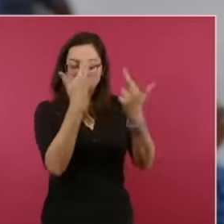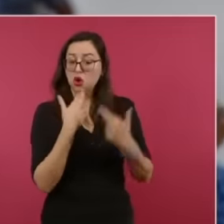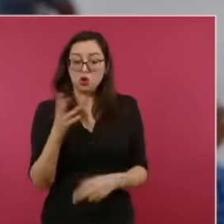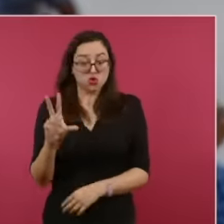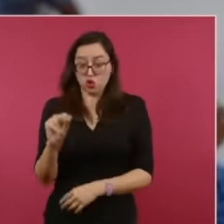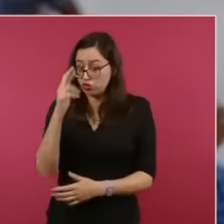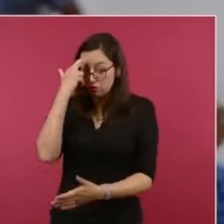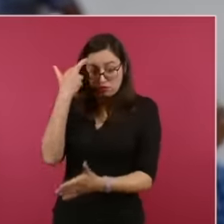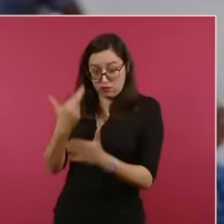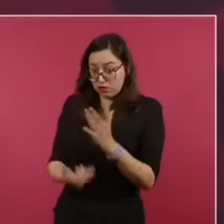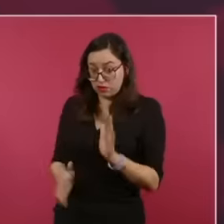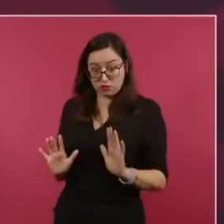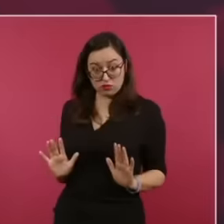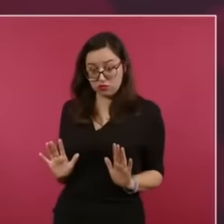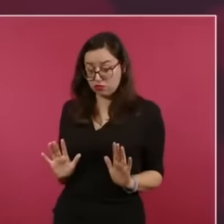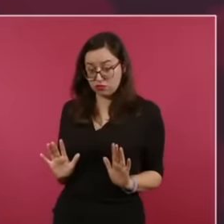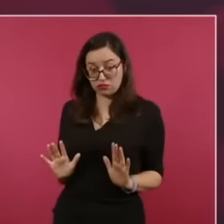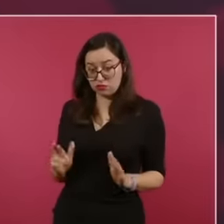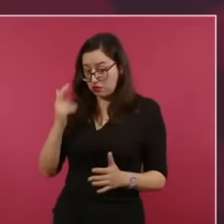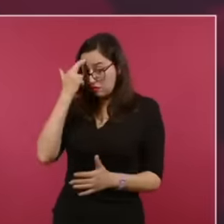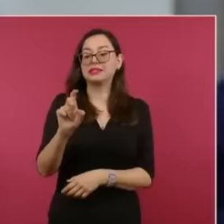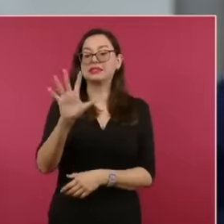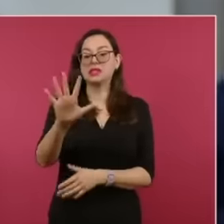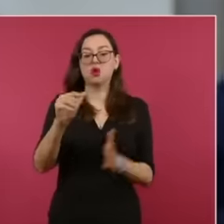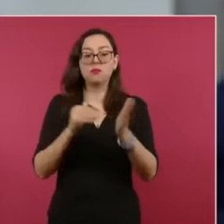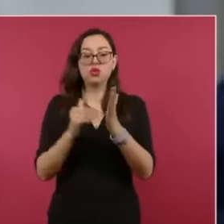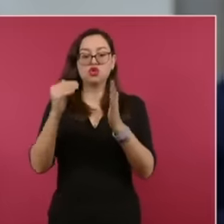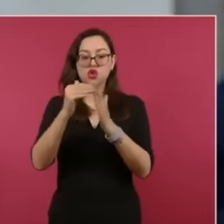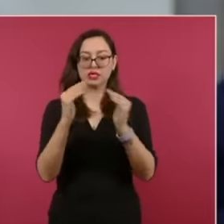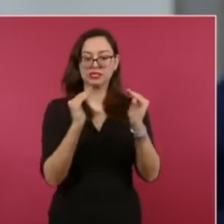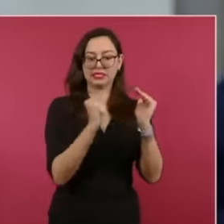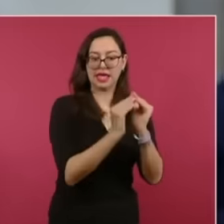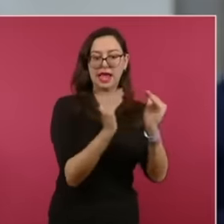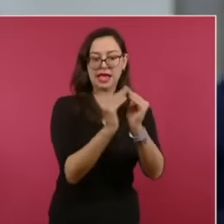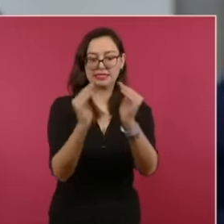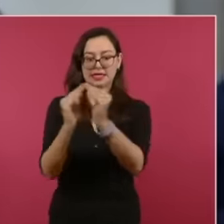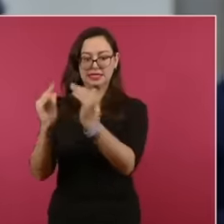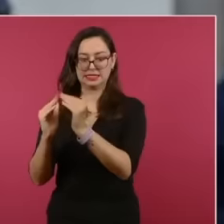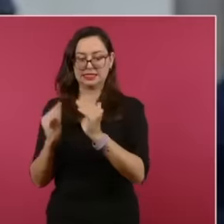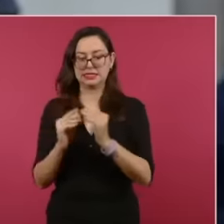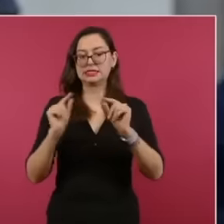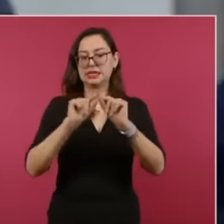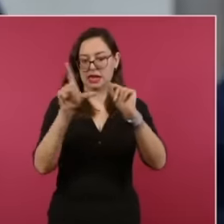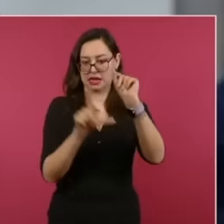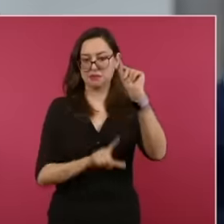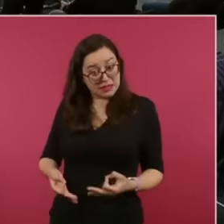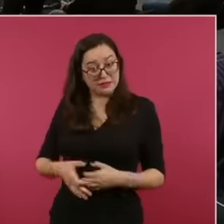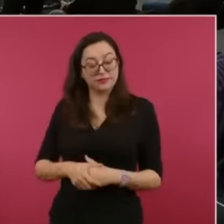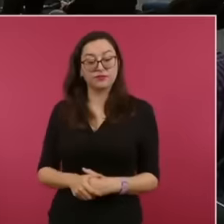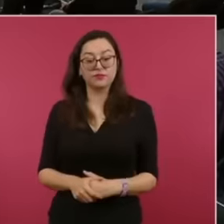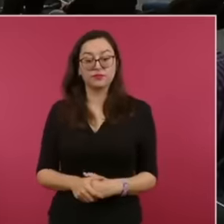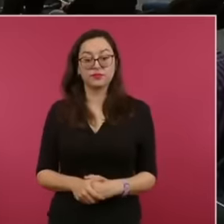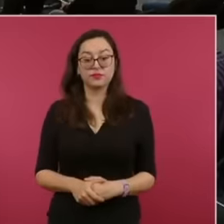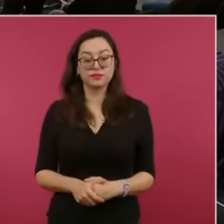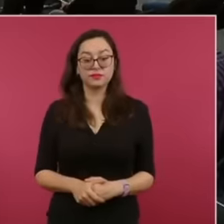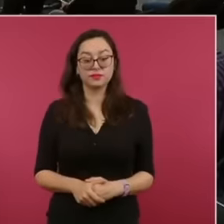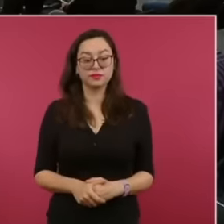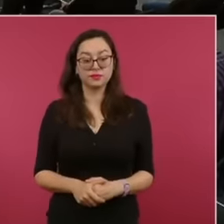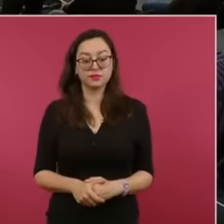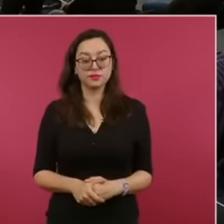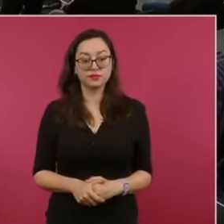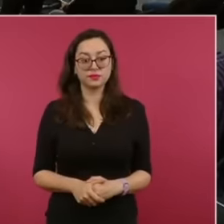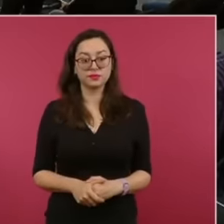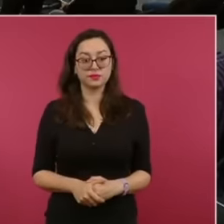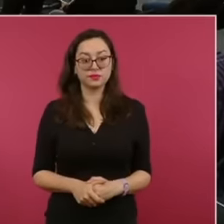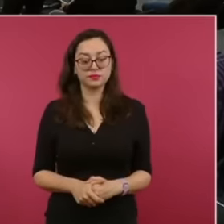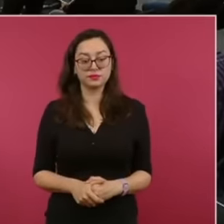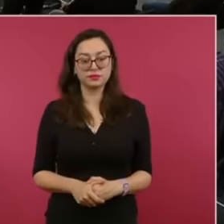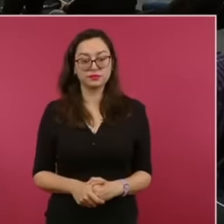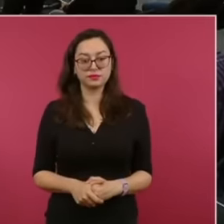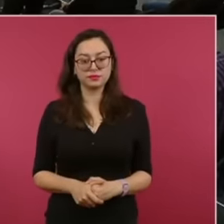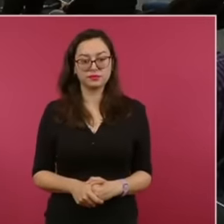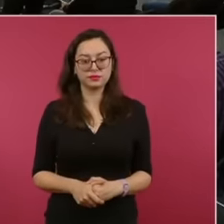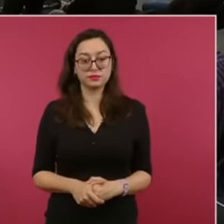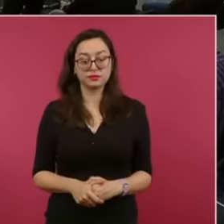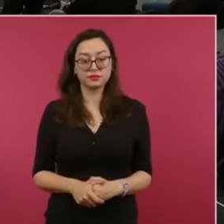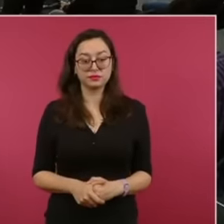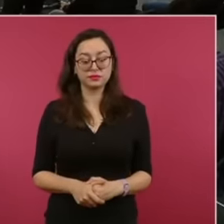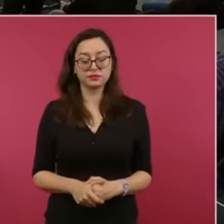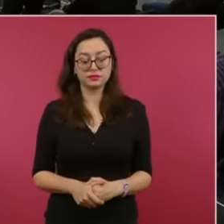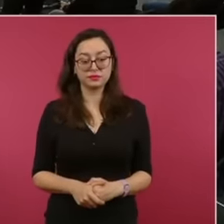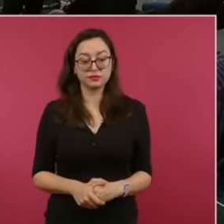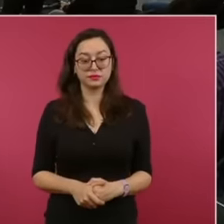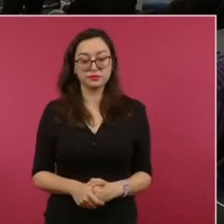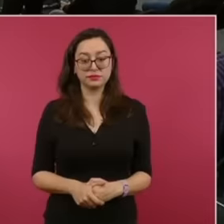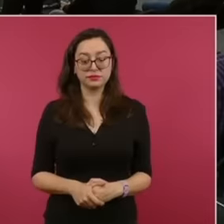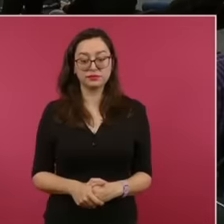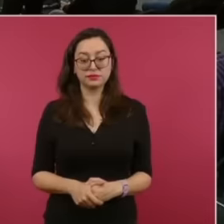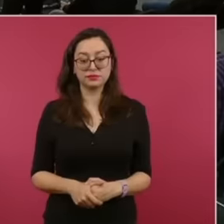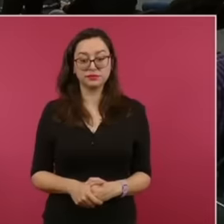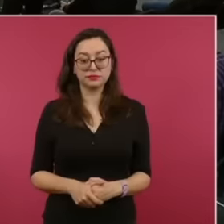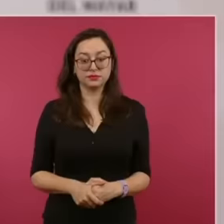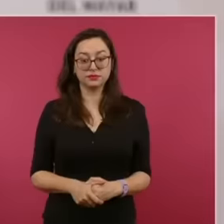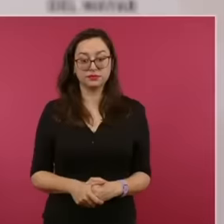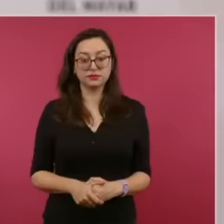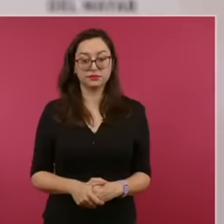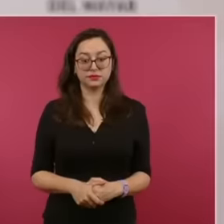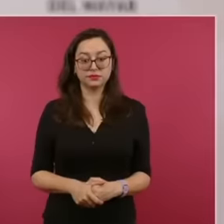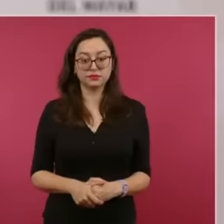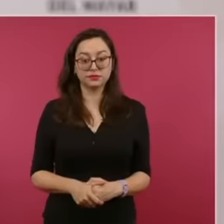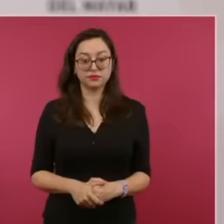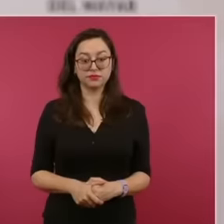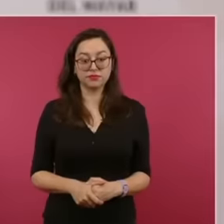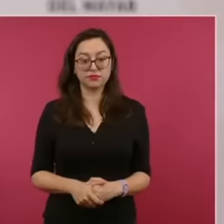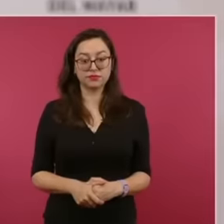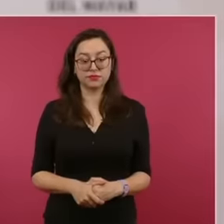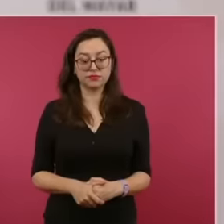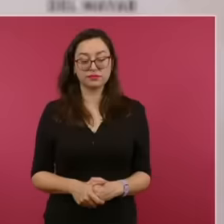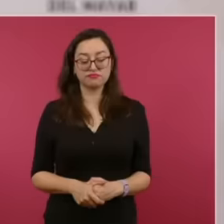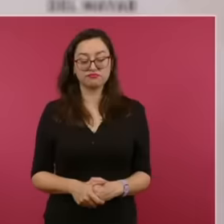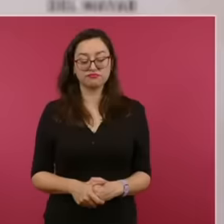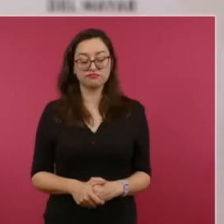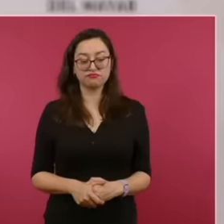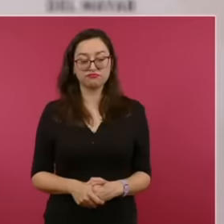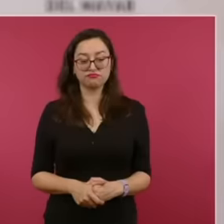I am telling you what is needed. These are the works of more. Yes, 15 projects but this one continues.